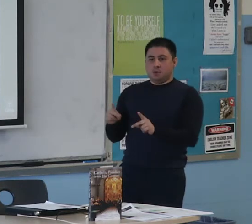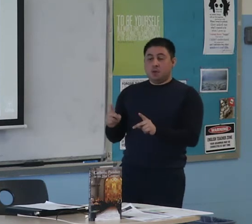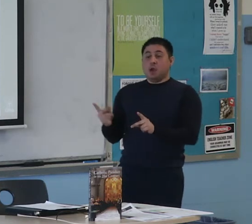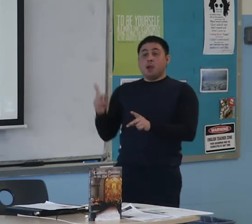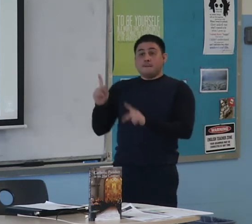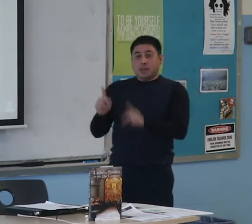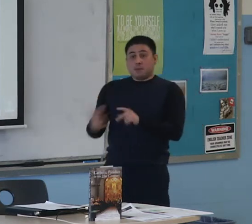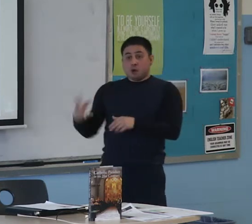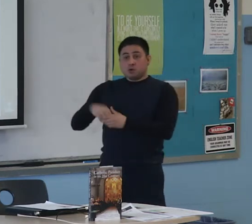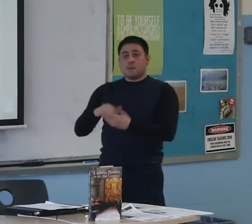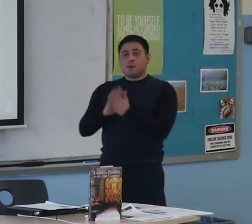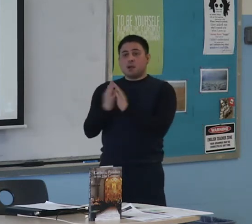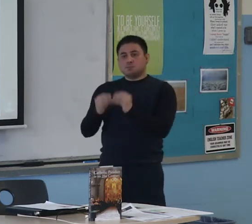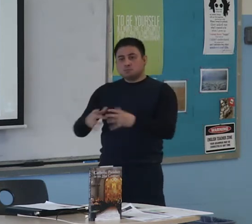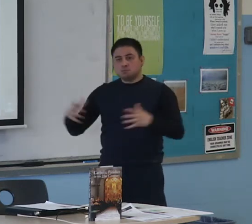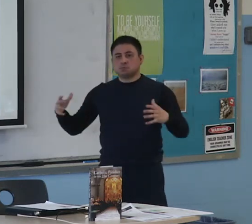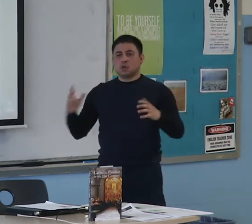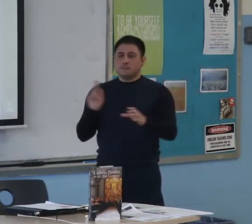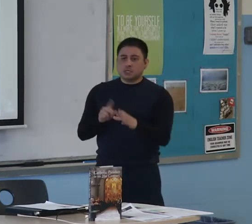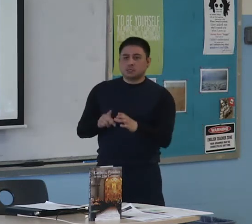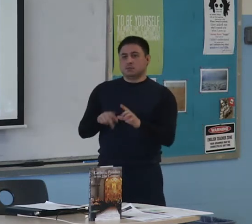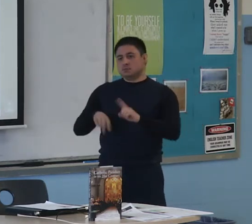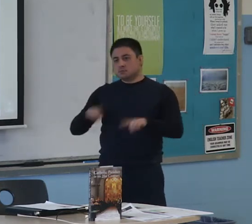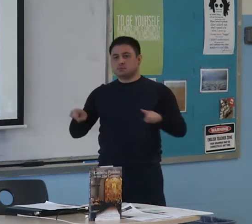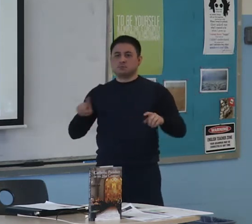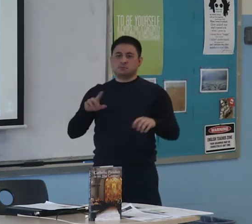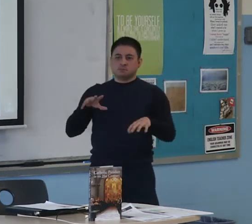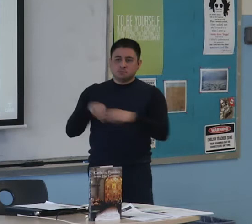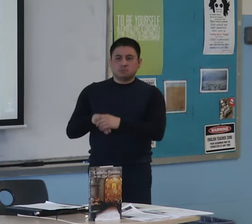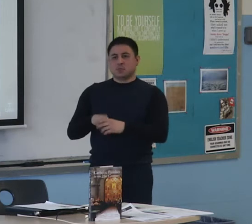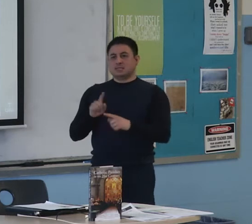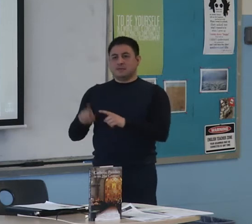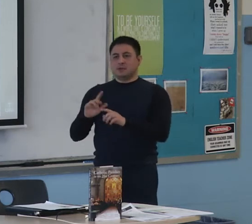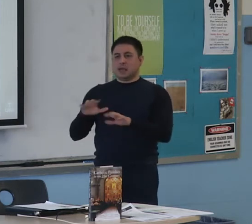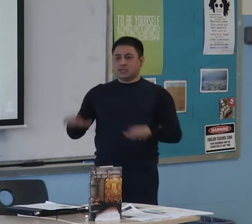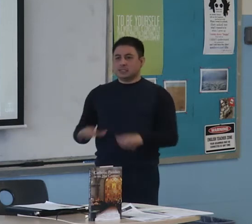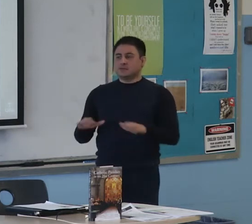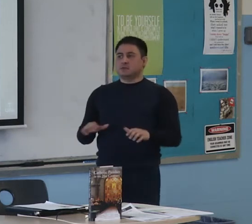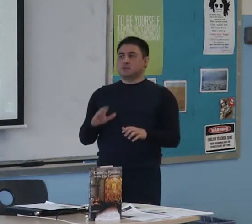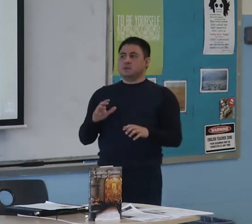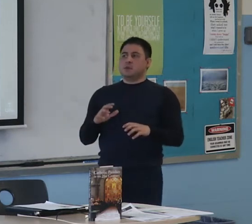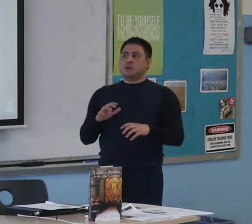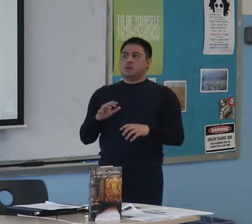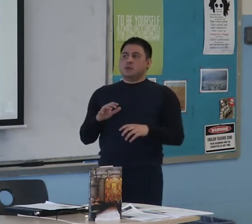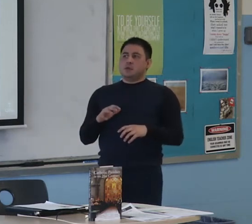more participation and engagement and a variety of activities; with that greater participation and activity, you know, tends to